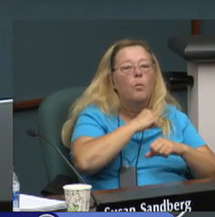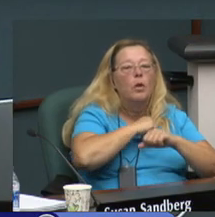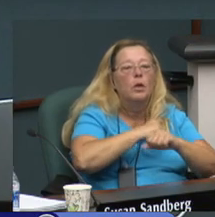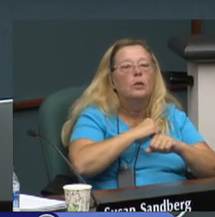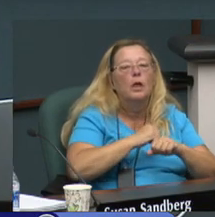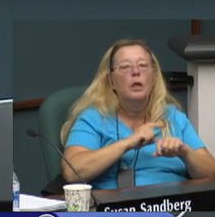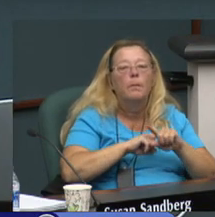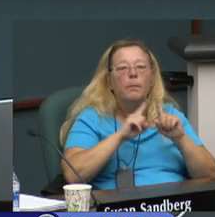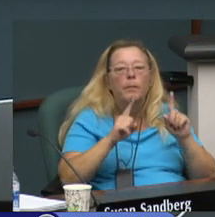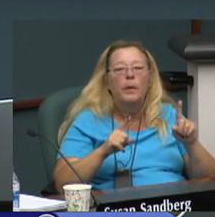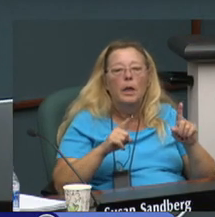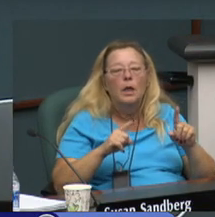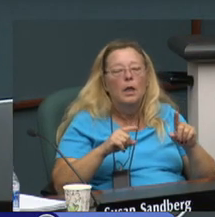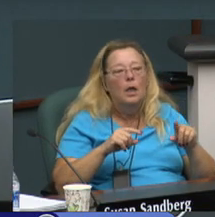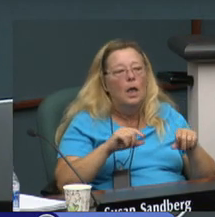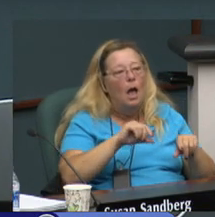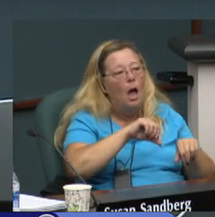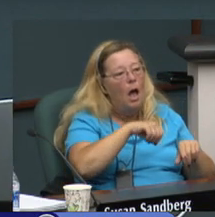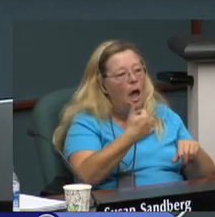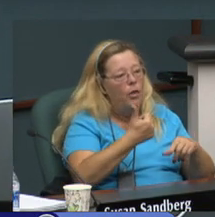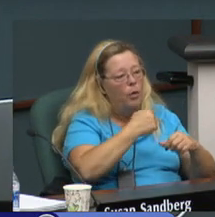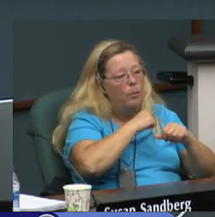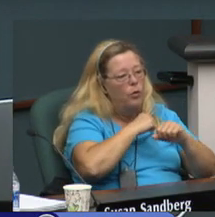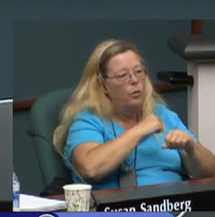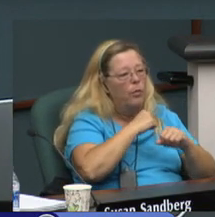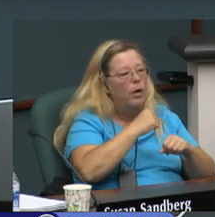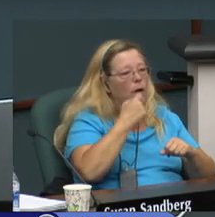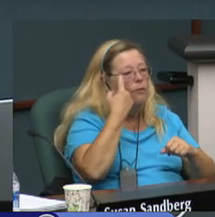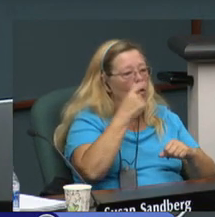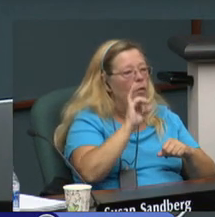aren't there substantial protections to such a neighborhood that's protected by